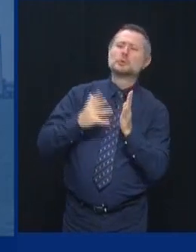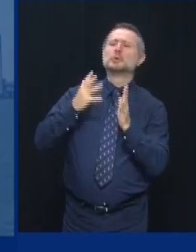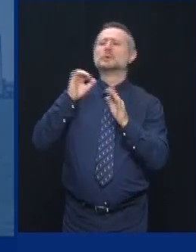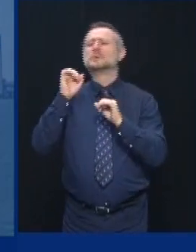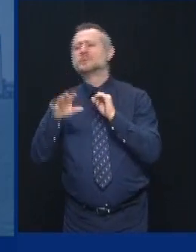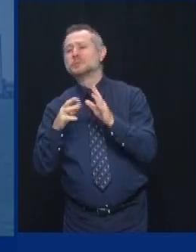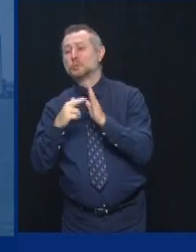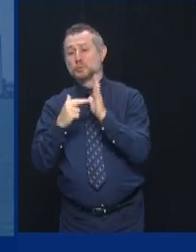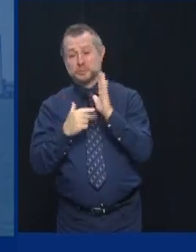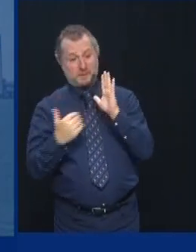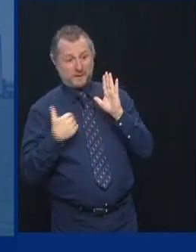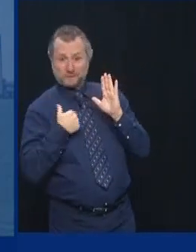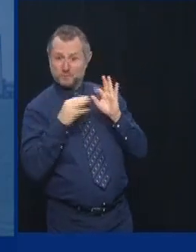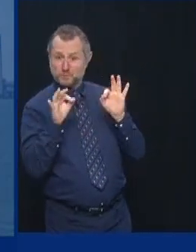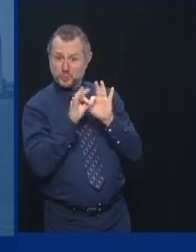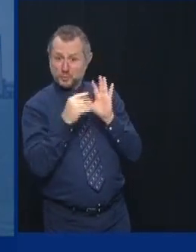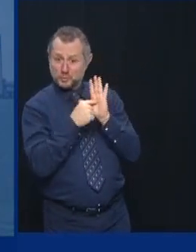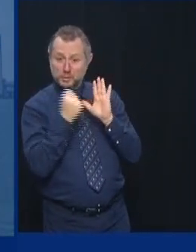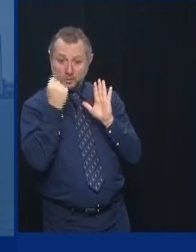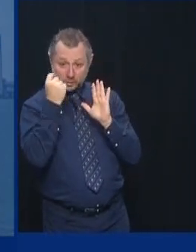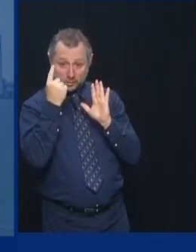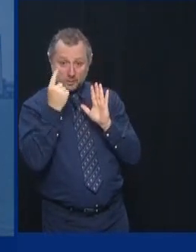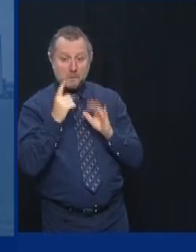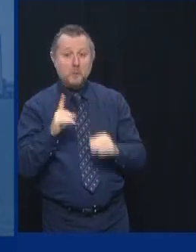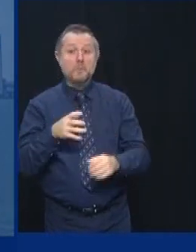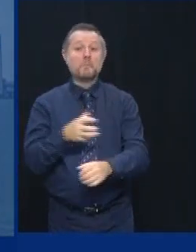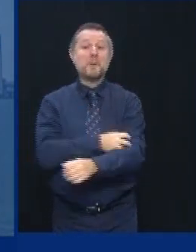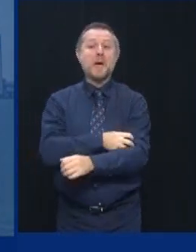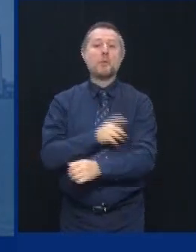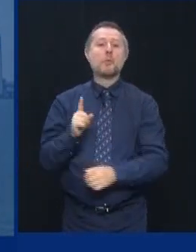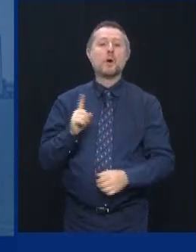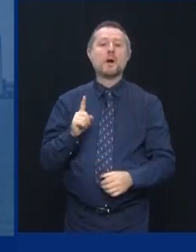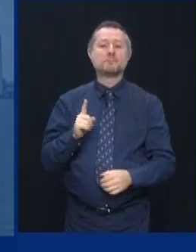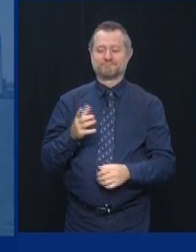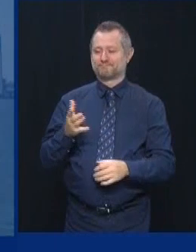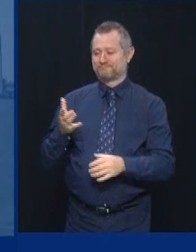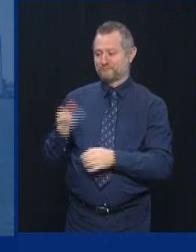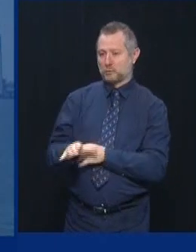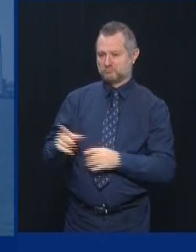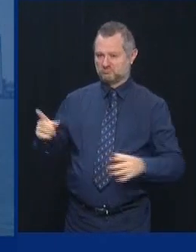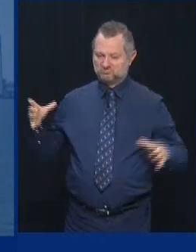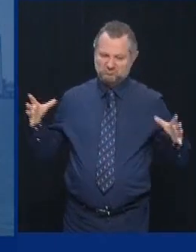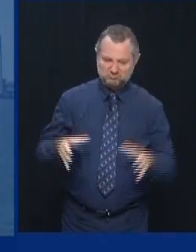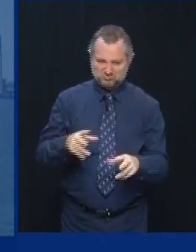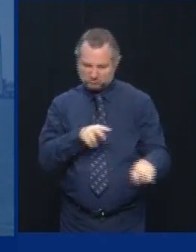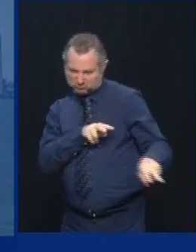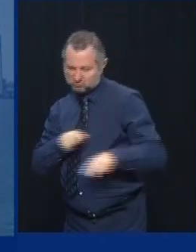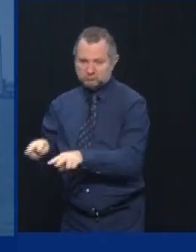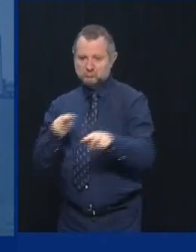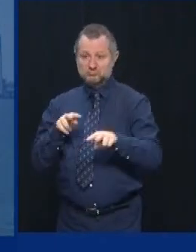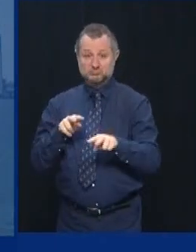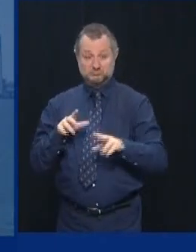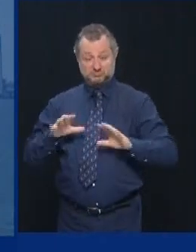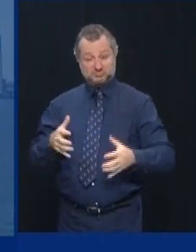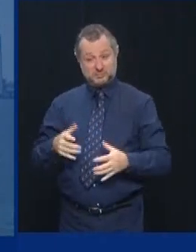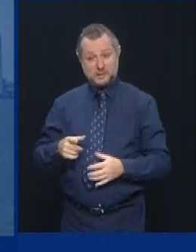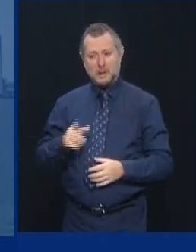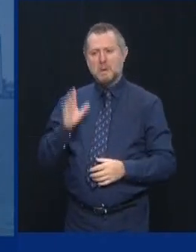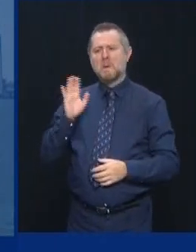IT'S NOT LIKE I'M PUTTING FORT A PROPOSITION. ENFORCEMENT WORKS. ANY RULE IS ONLY AS GOOD AS ENFORCEMENT.